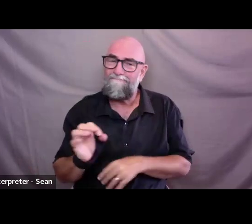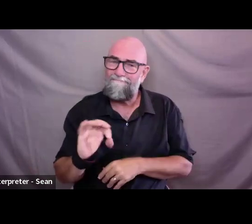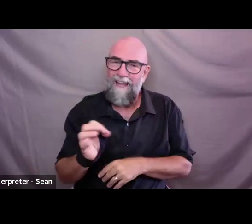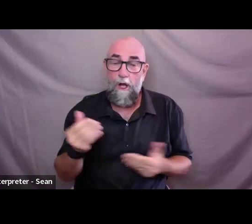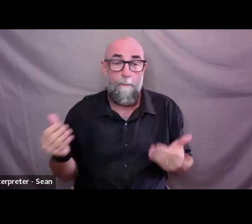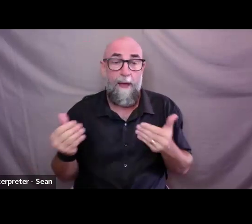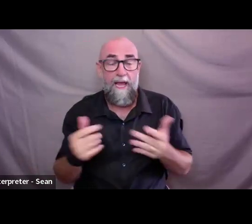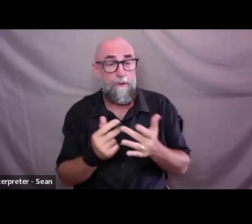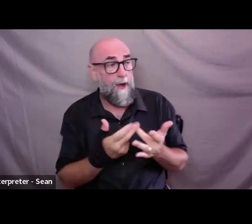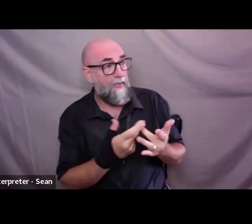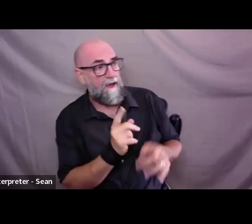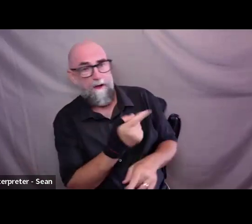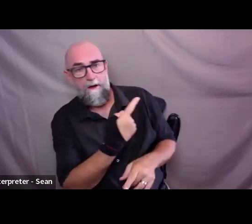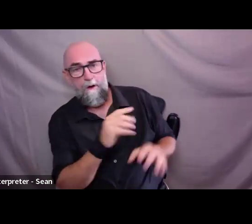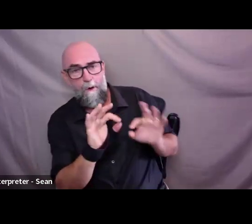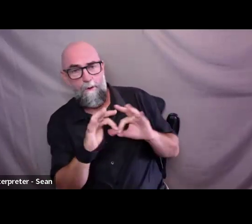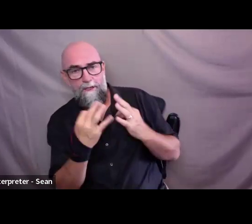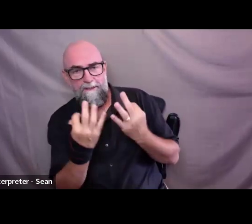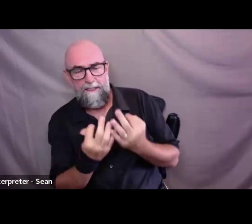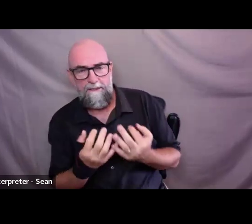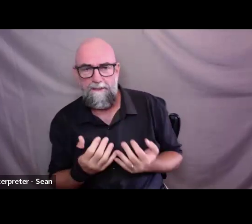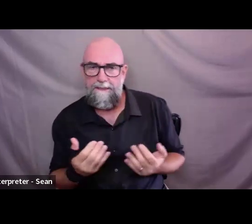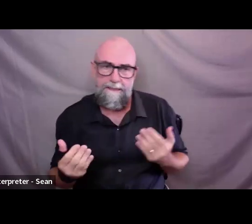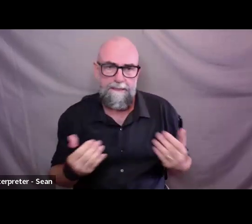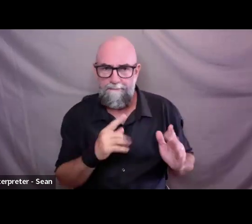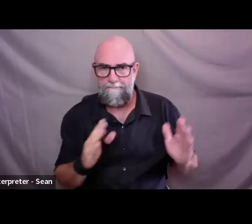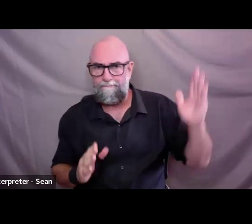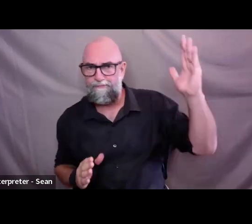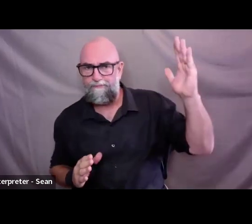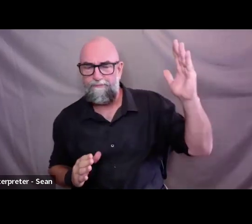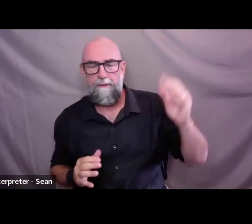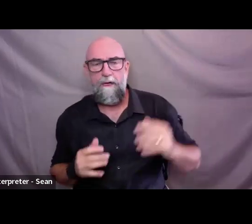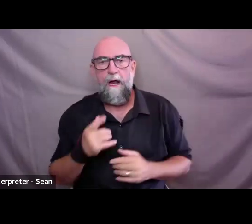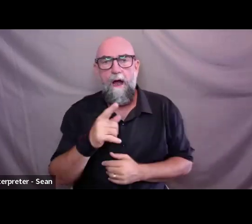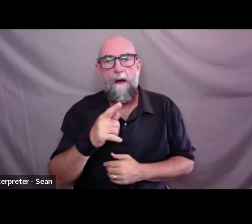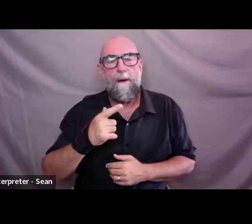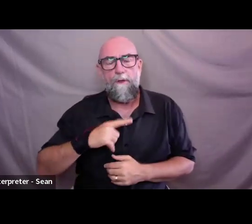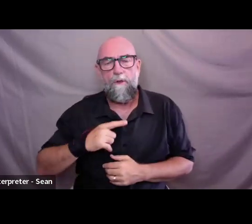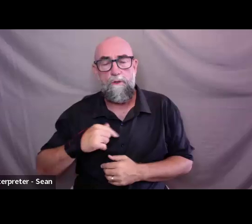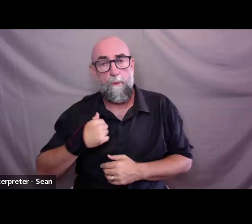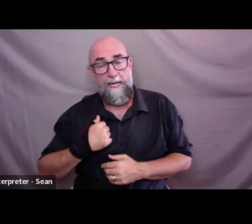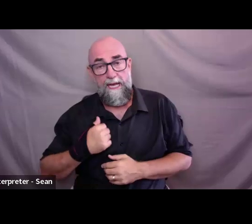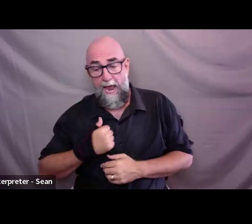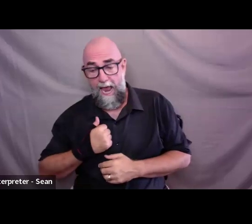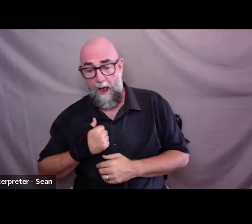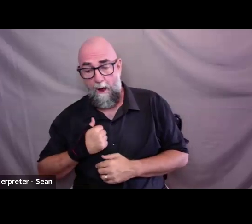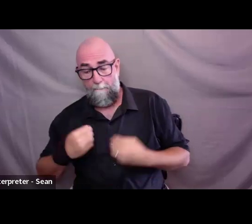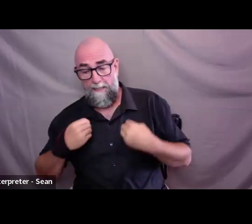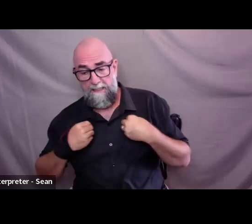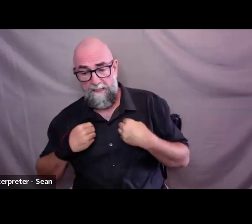culture, because we are the often leaders